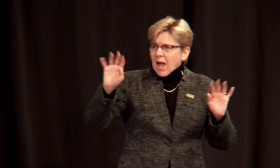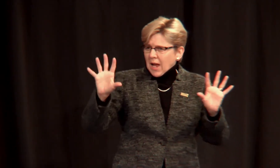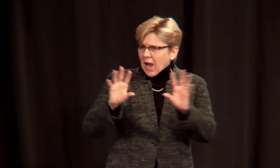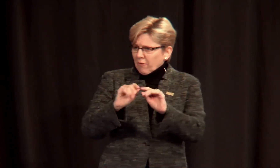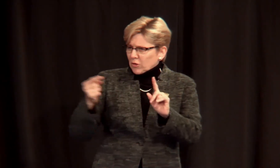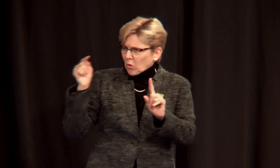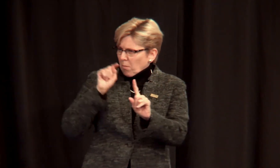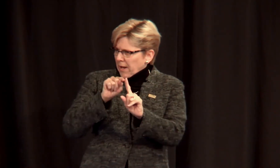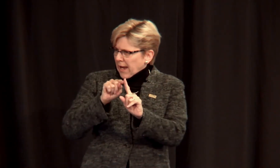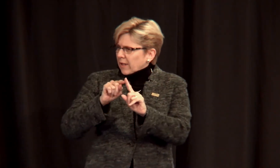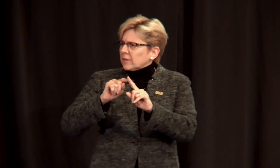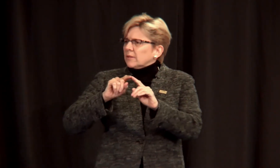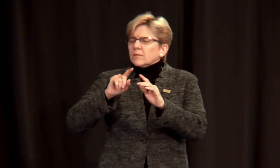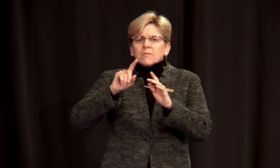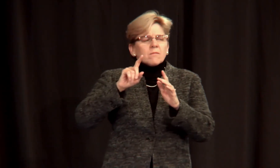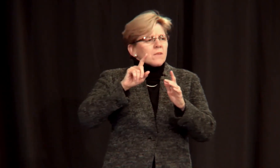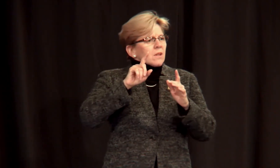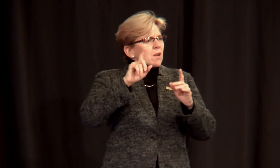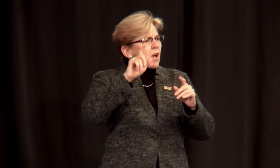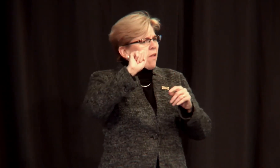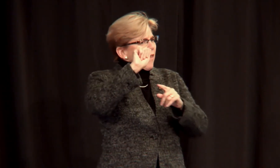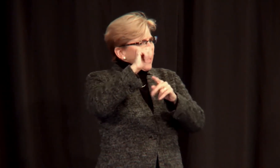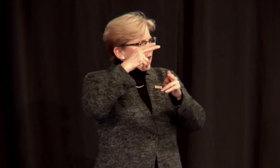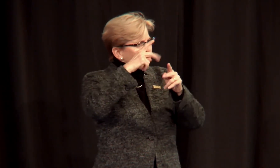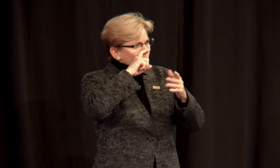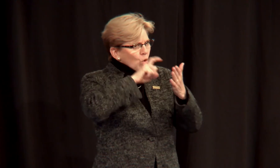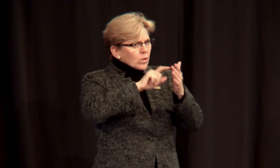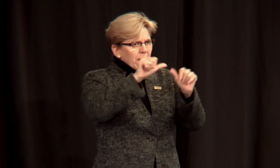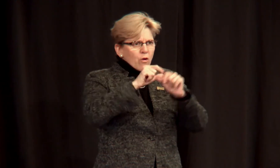So let's go back to that Milan conference.